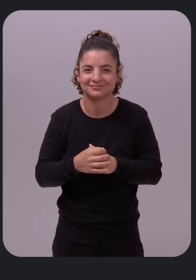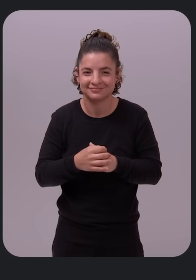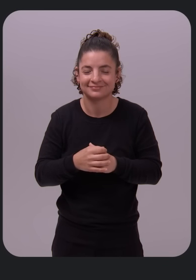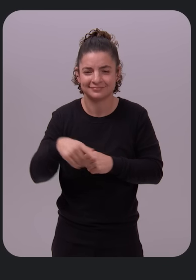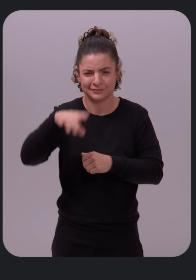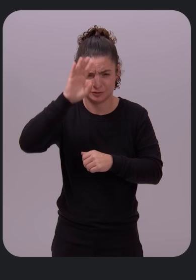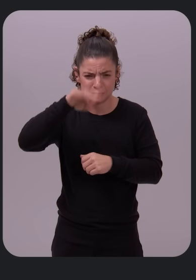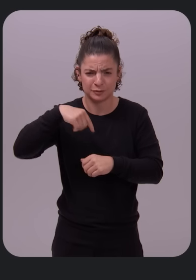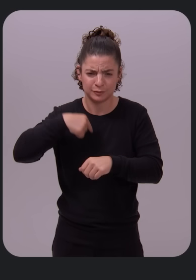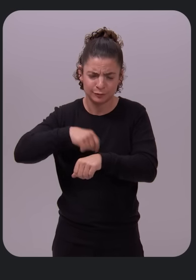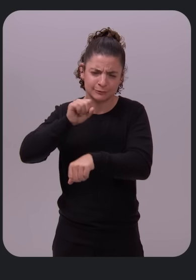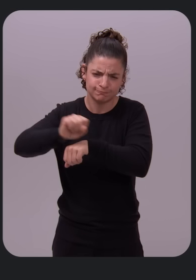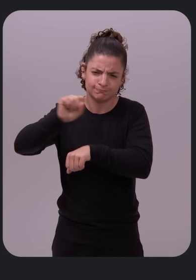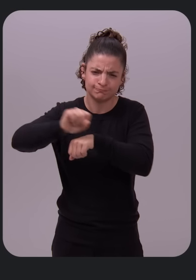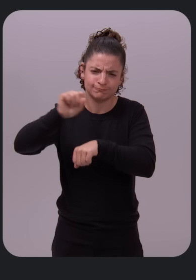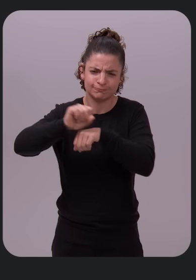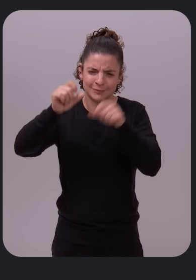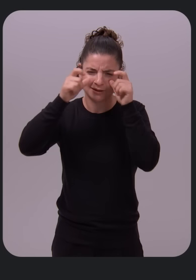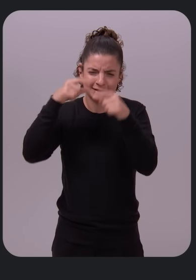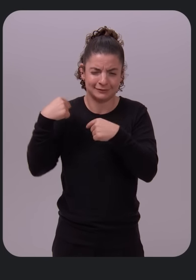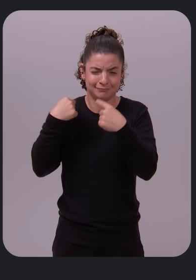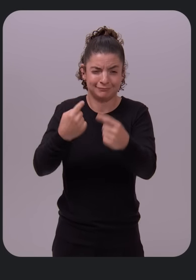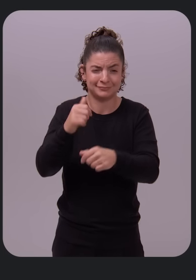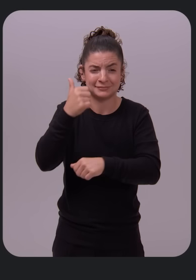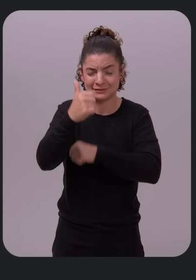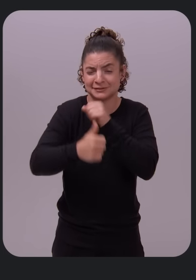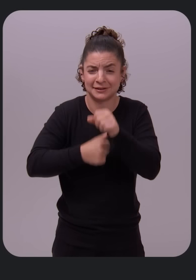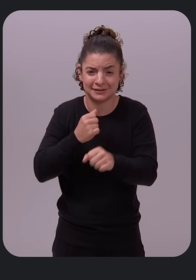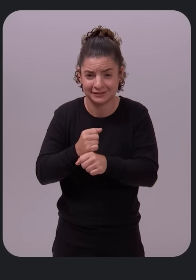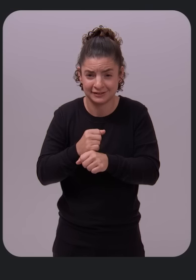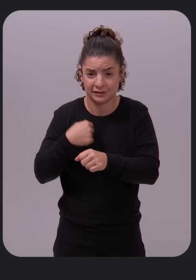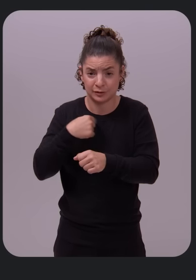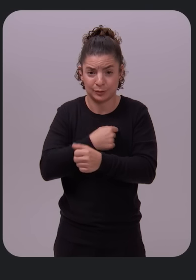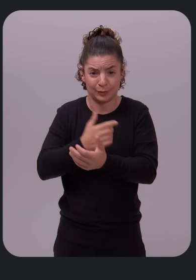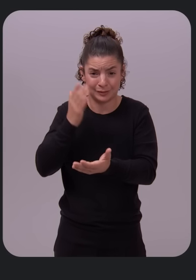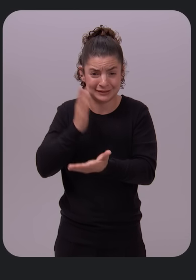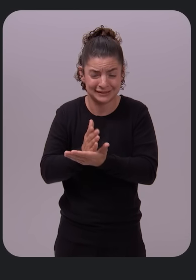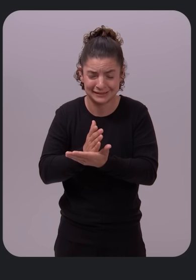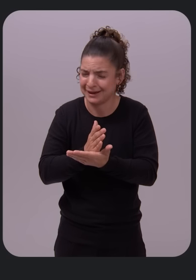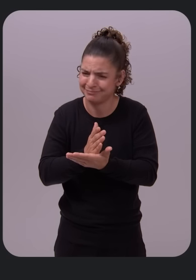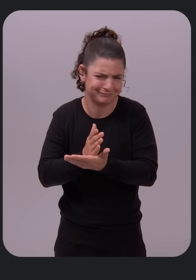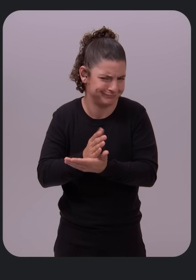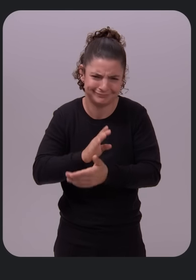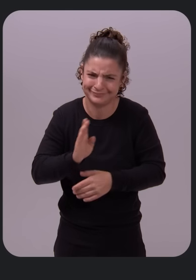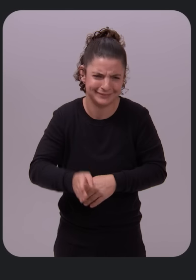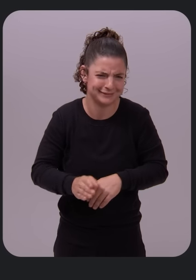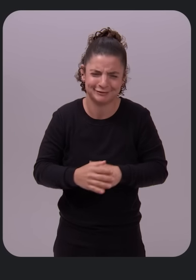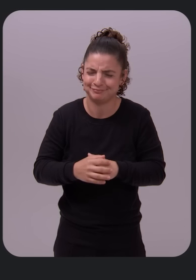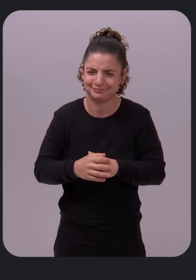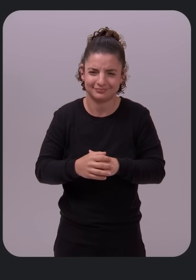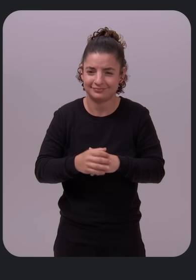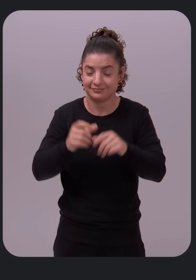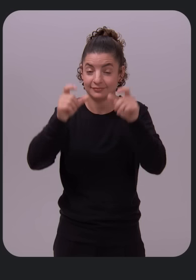As you know, we've been building glasses for over 10 years, and we've never stopped.